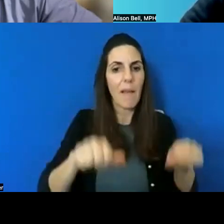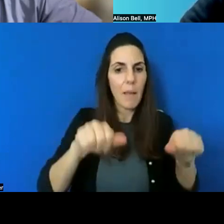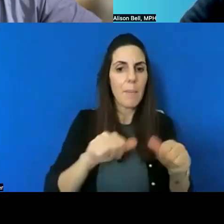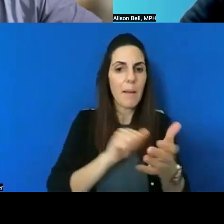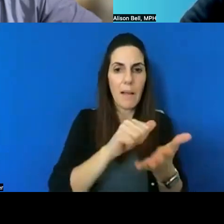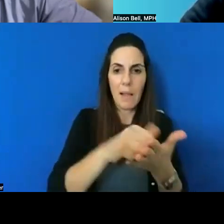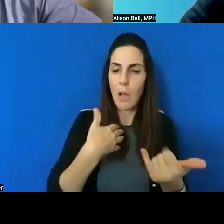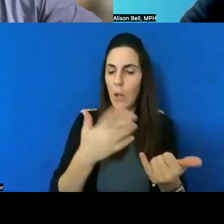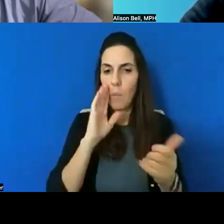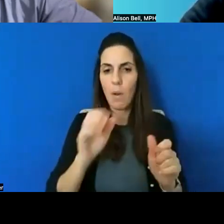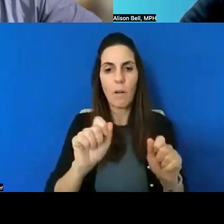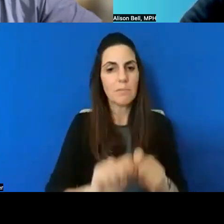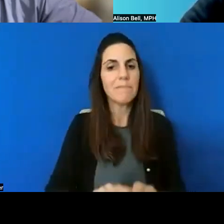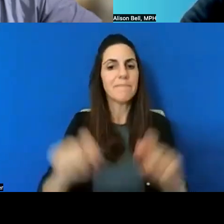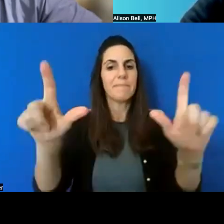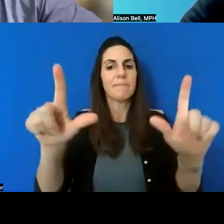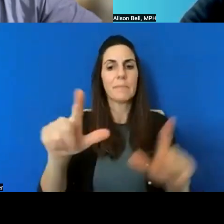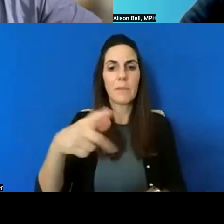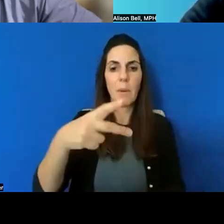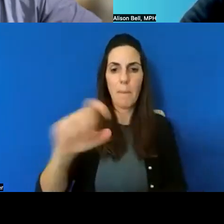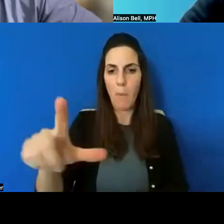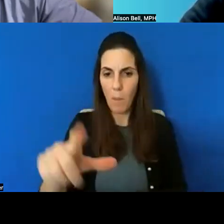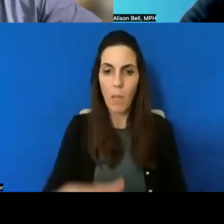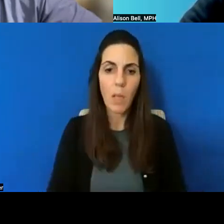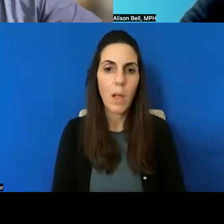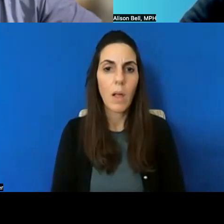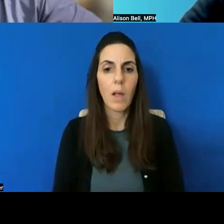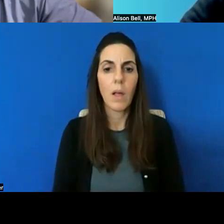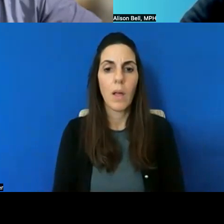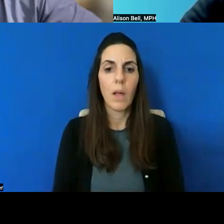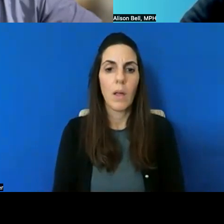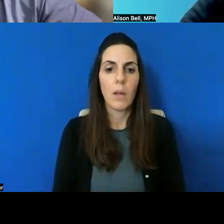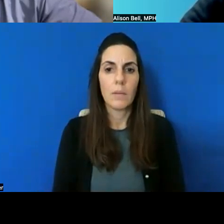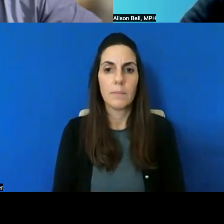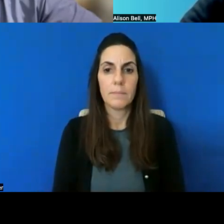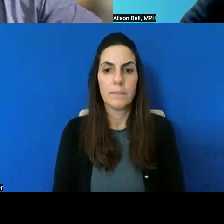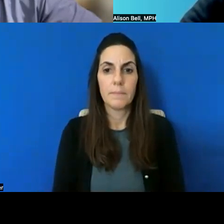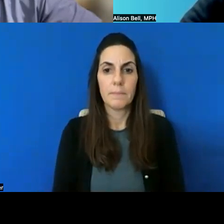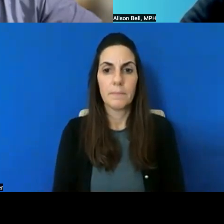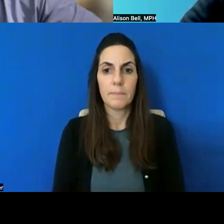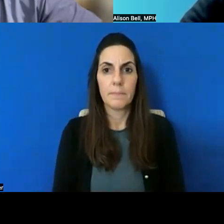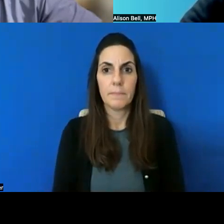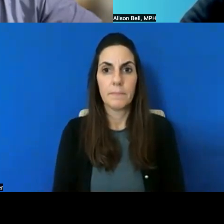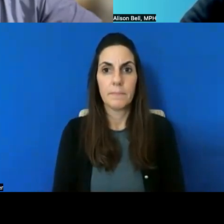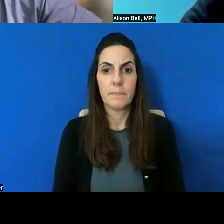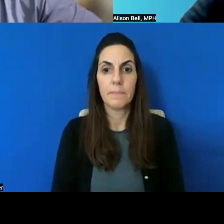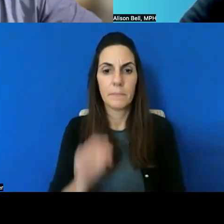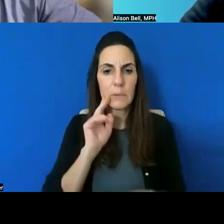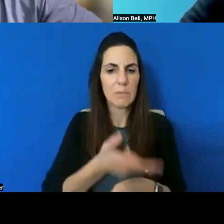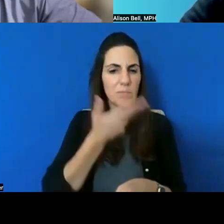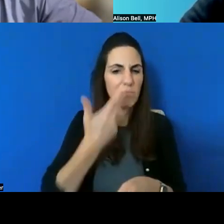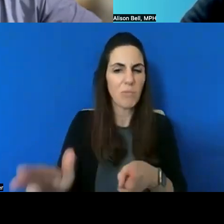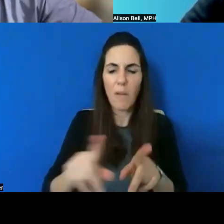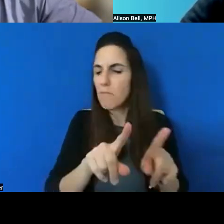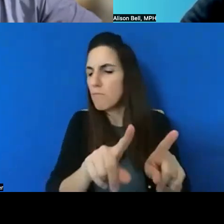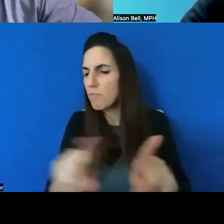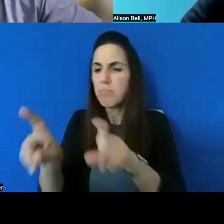up and it'll be a brief poll to see how familiar are with able